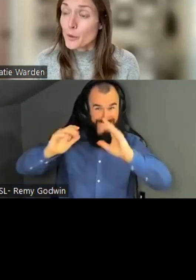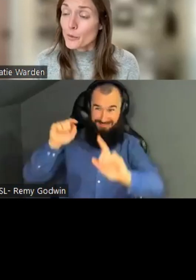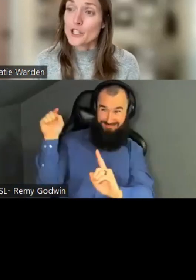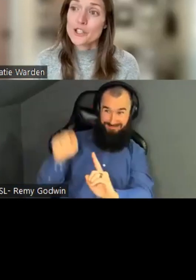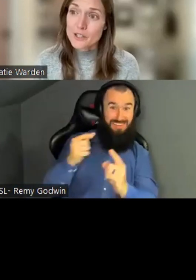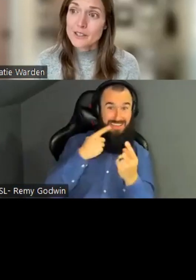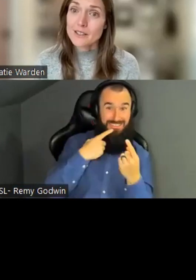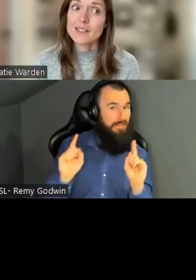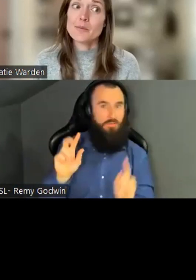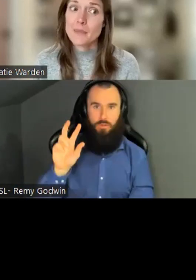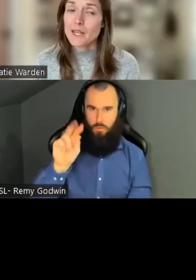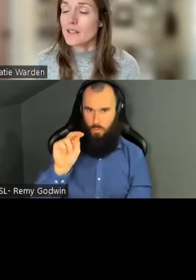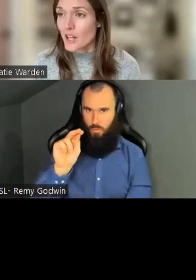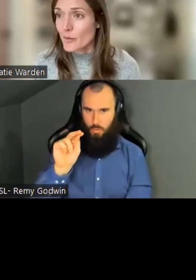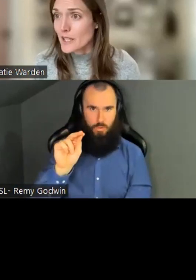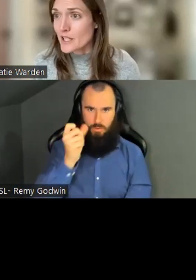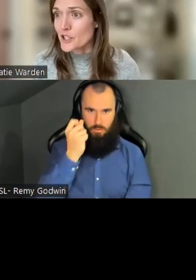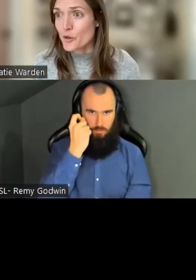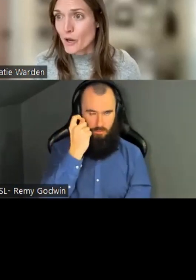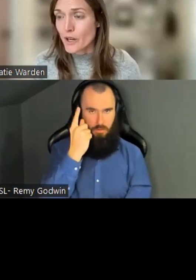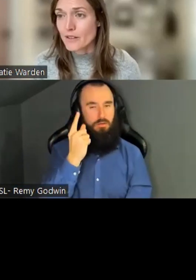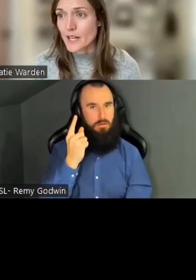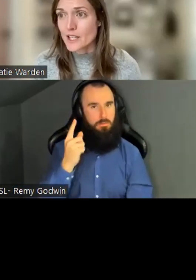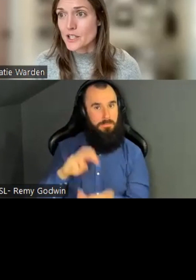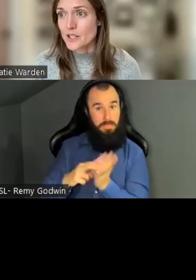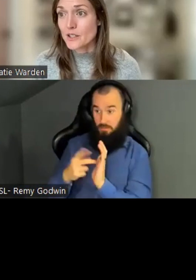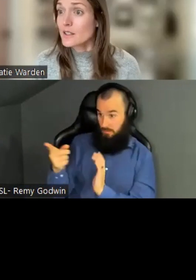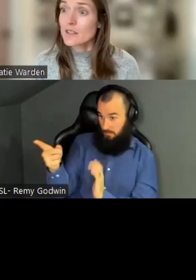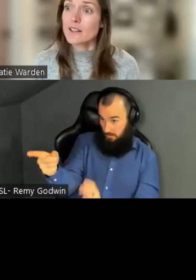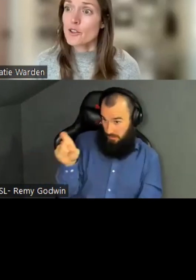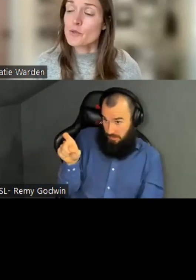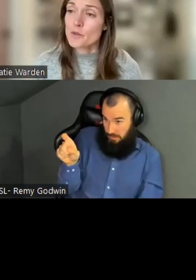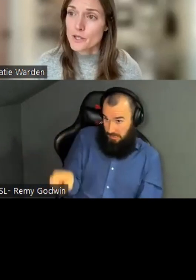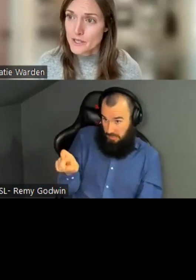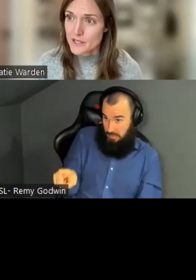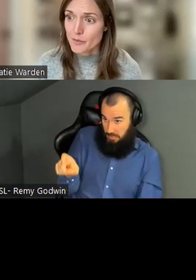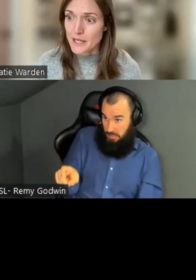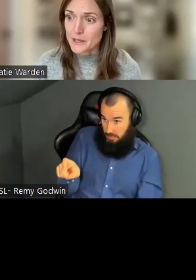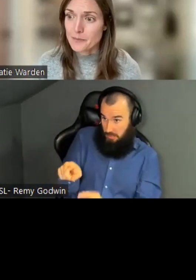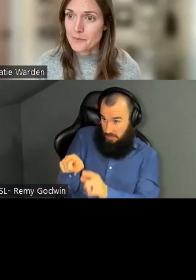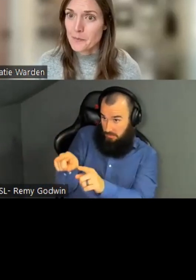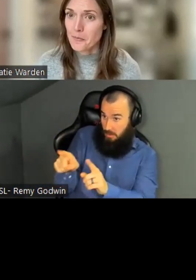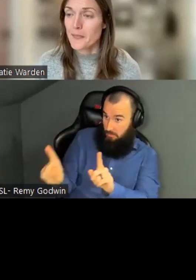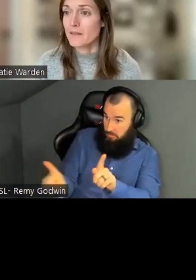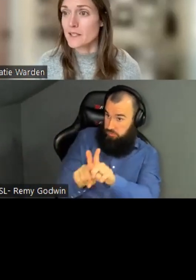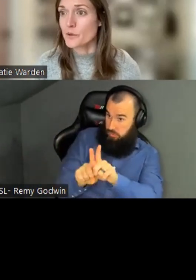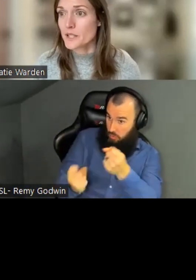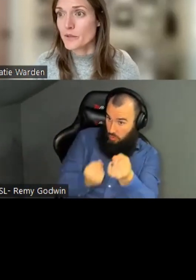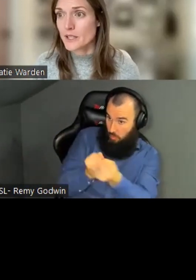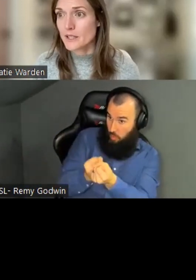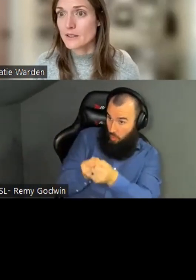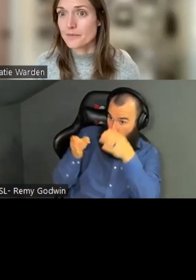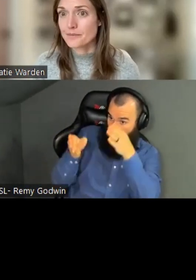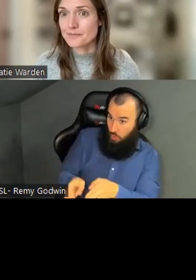but we should make an accommodation or modification to allow them to participate if that's what someone needs.